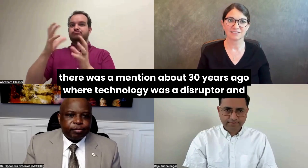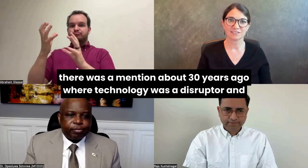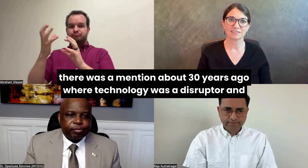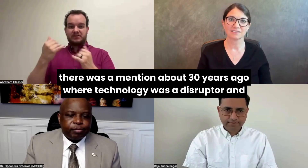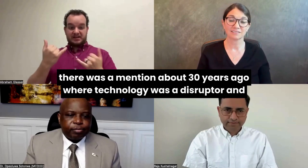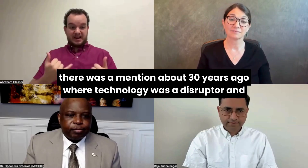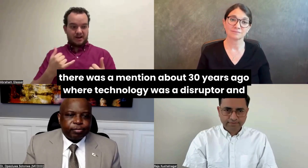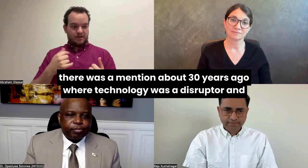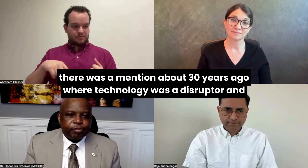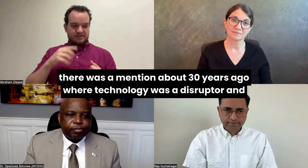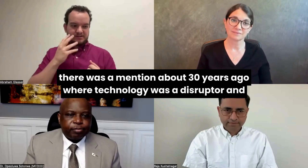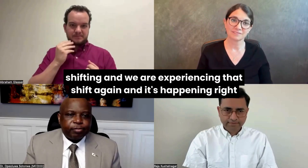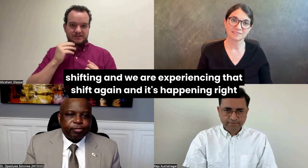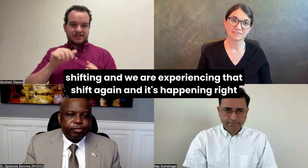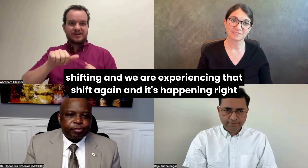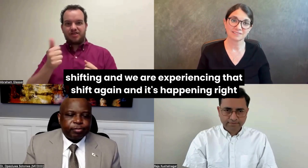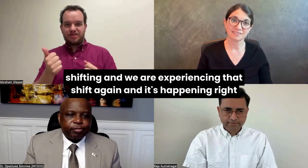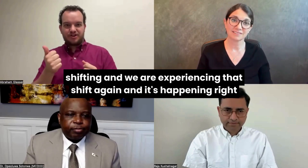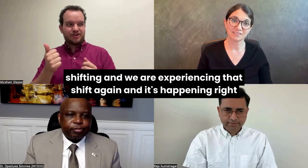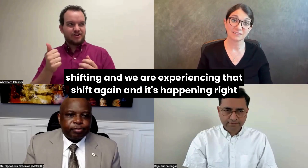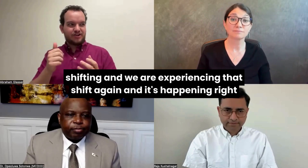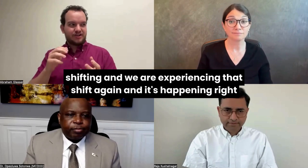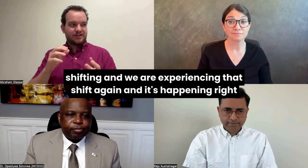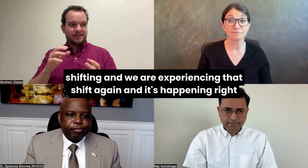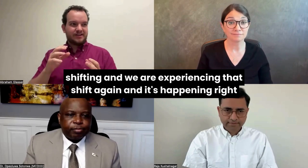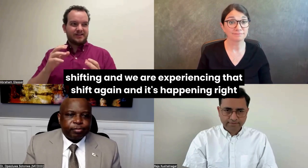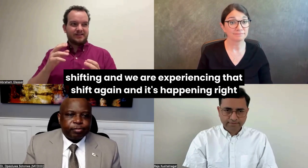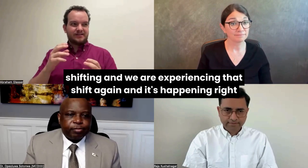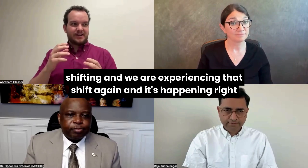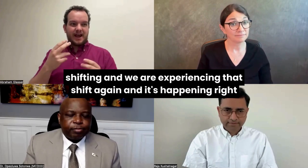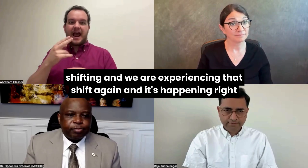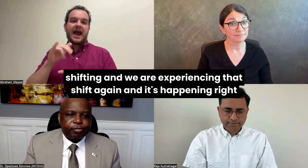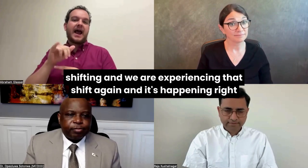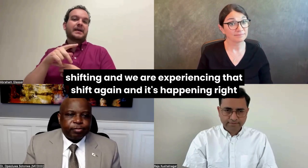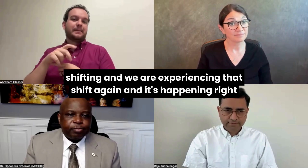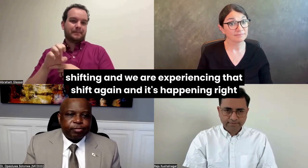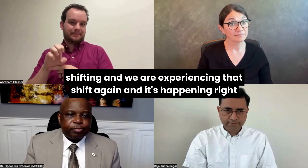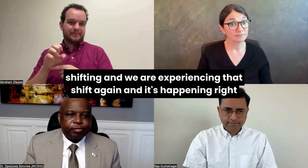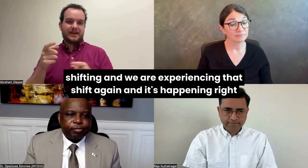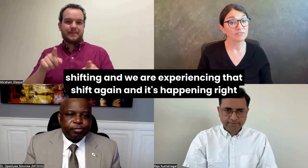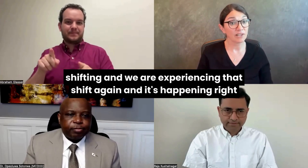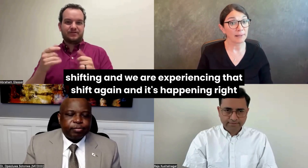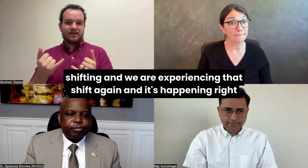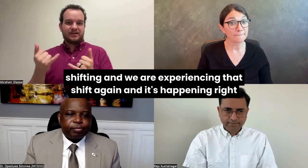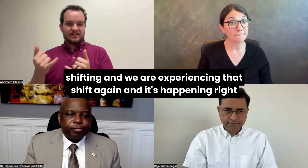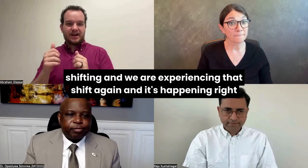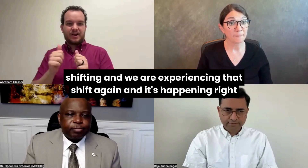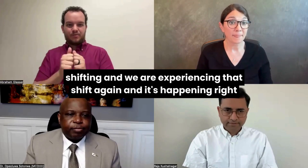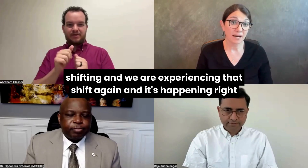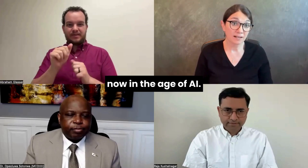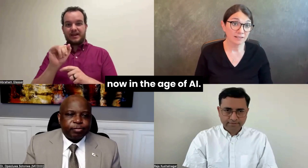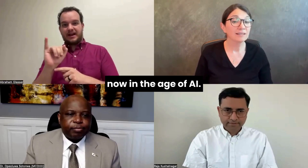shifting and we are experiencing that shift again and it's happening right now in the age of AI.